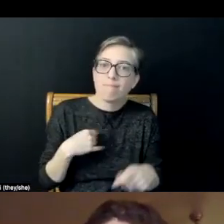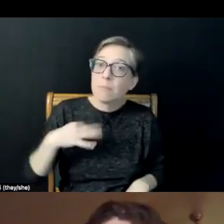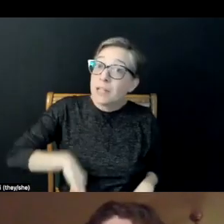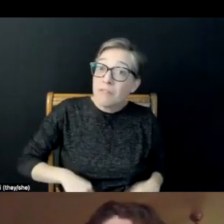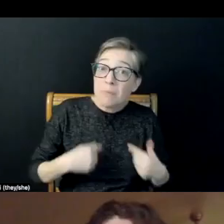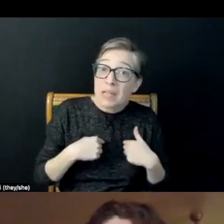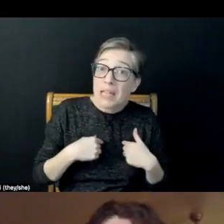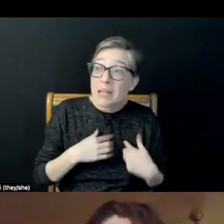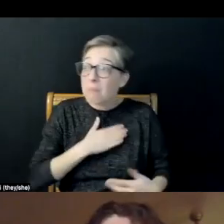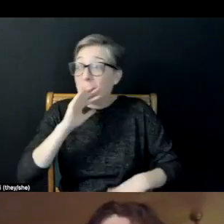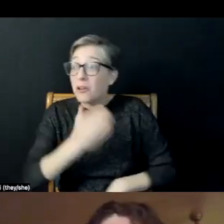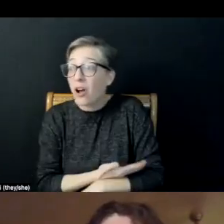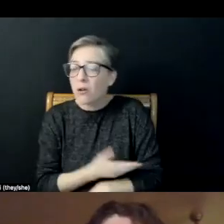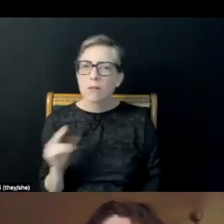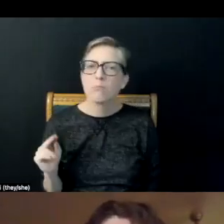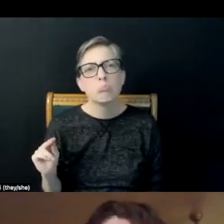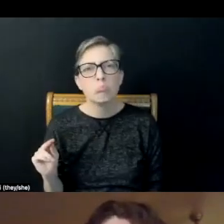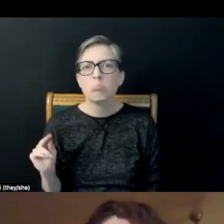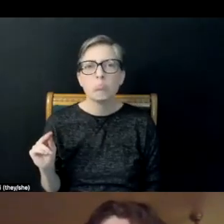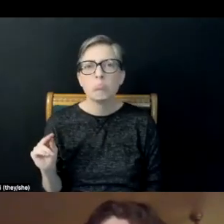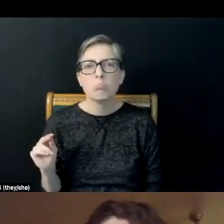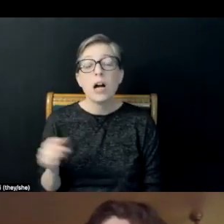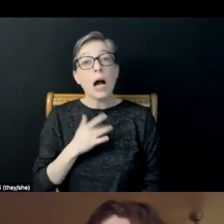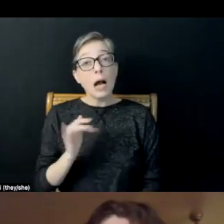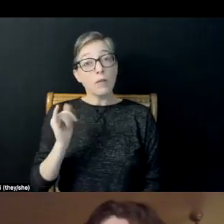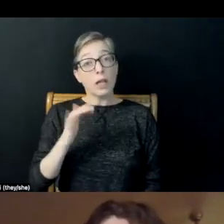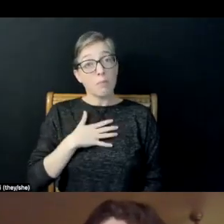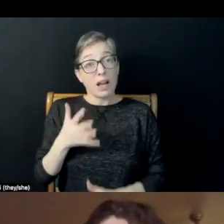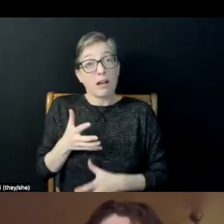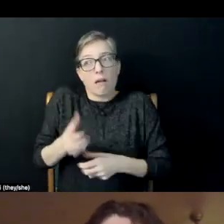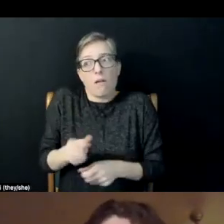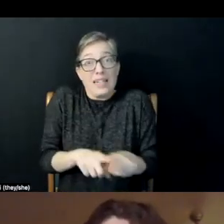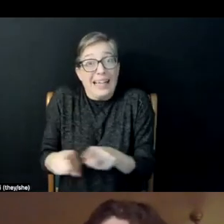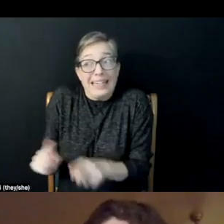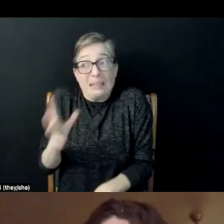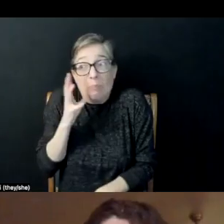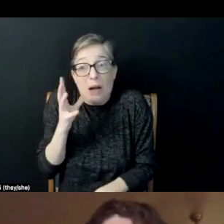I do feel that my confidence as a mother was greatly impacted by my NICU experience.